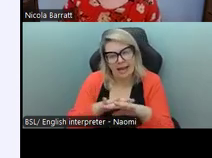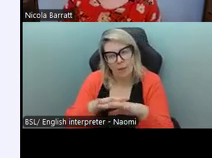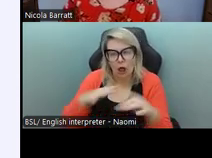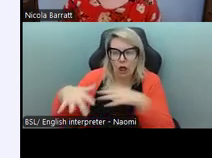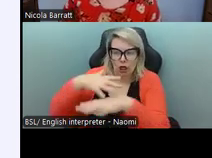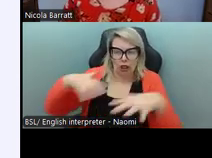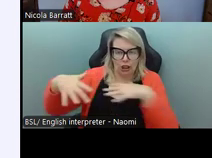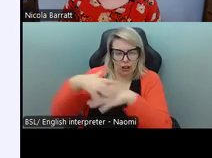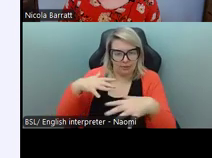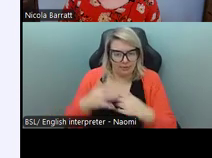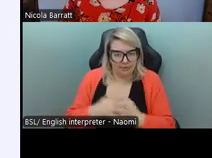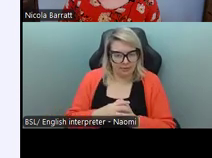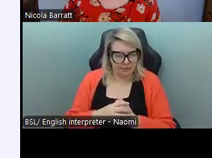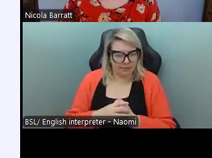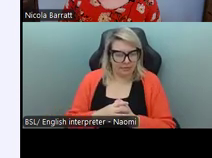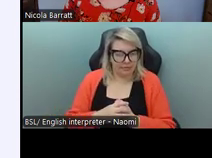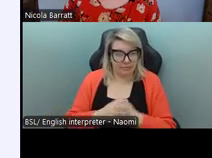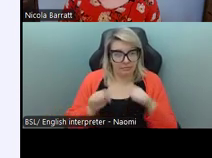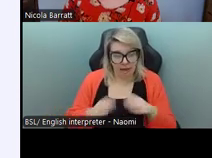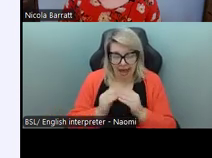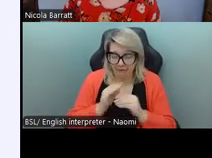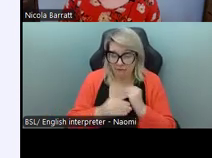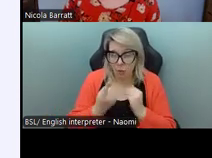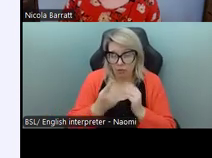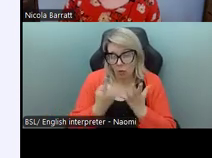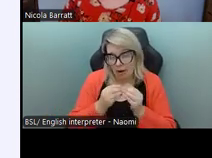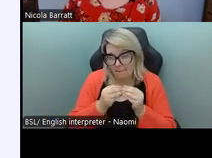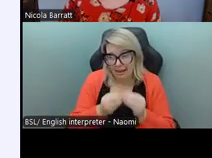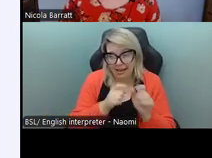The platform has a billion users. It's a pretty big platform.